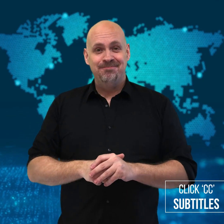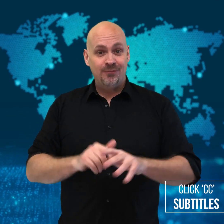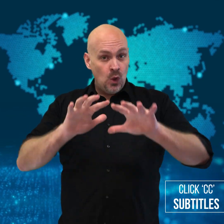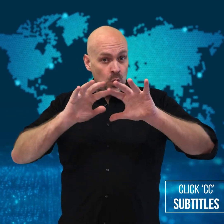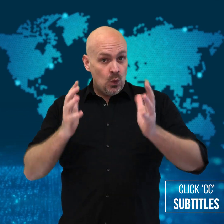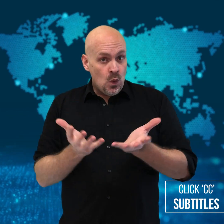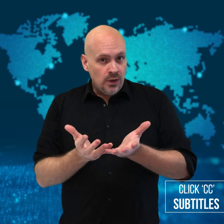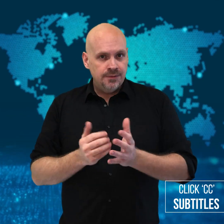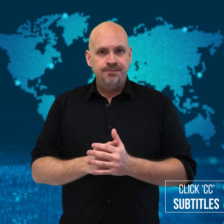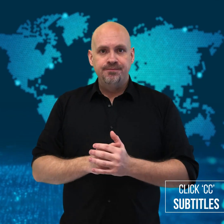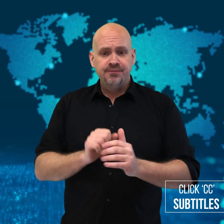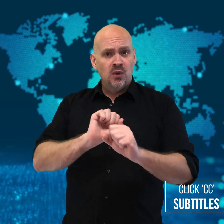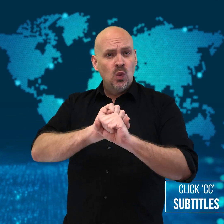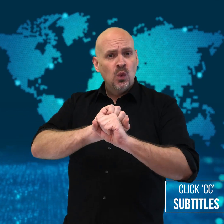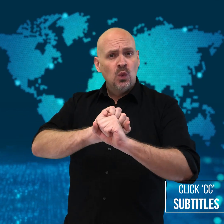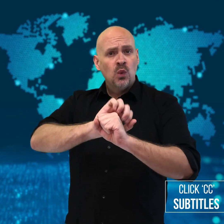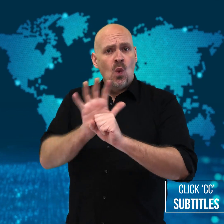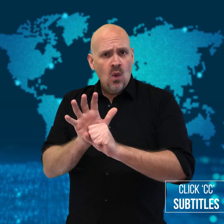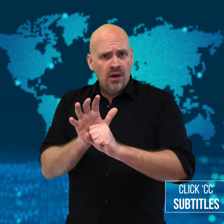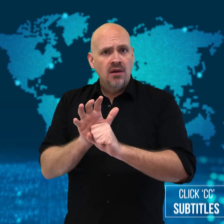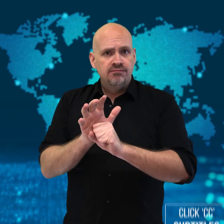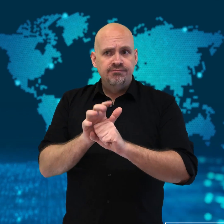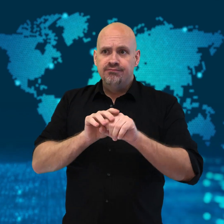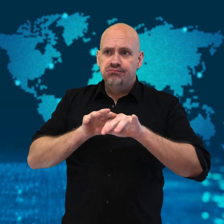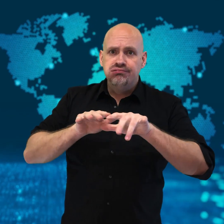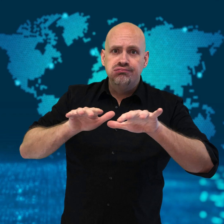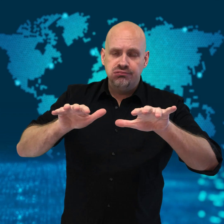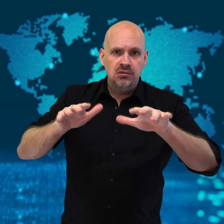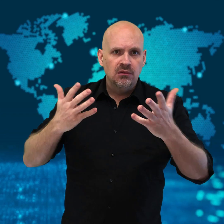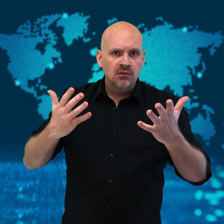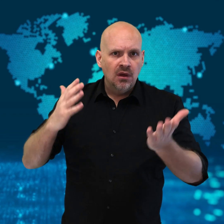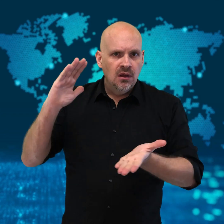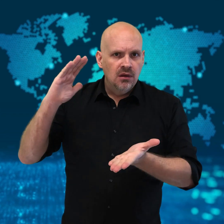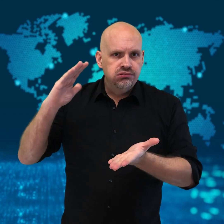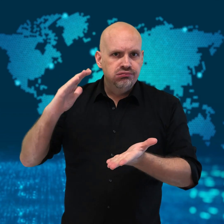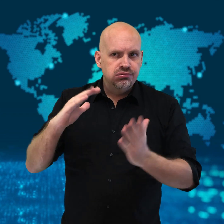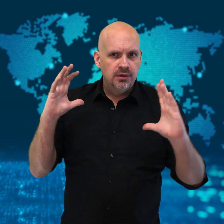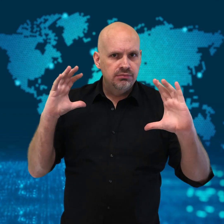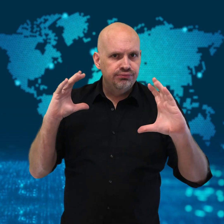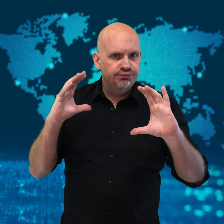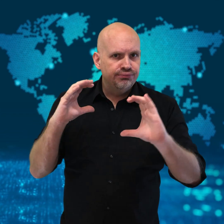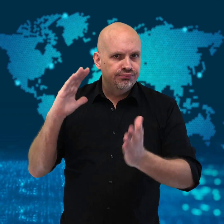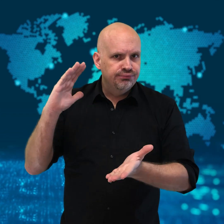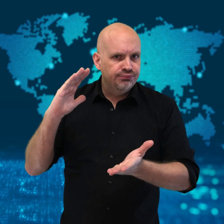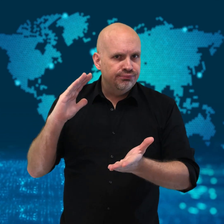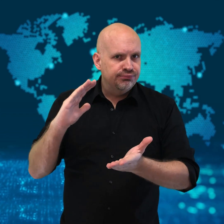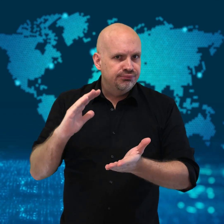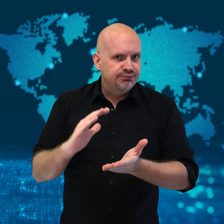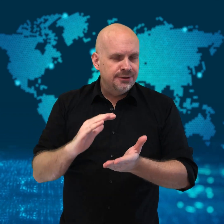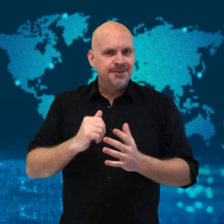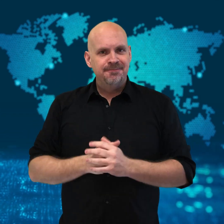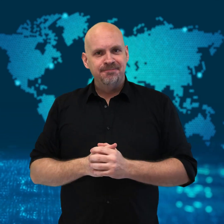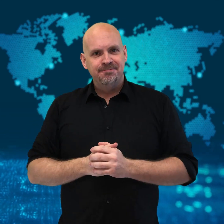COVID-19 cases declining.